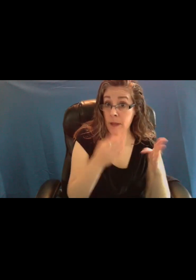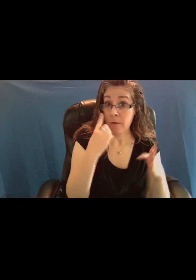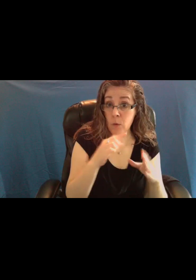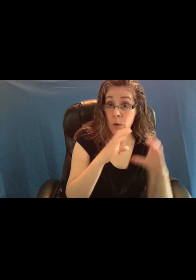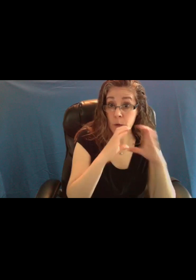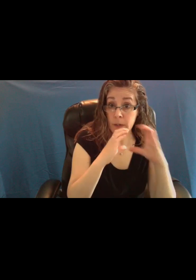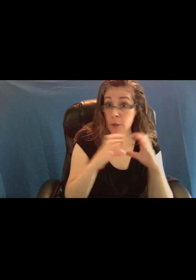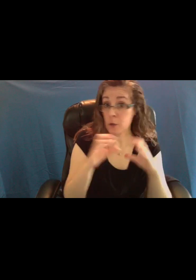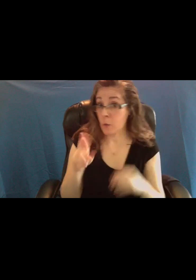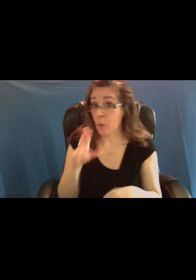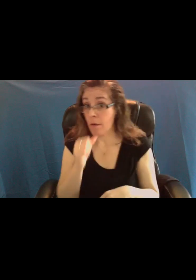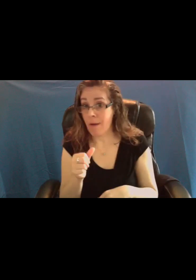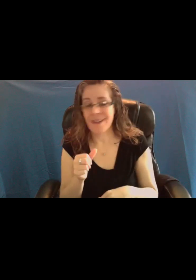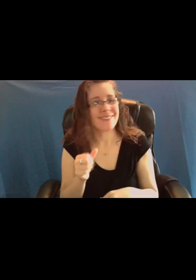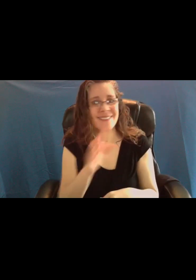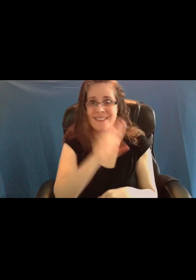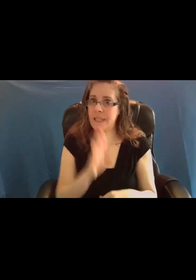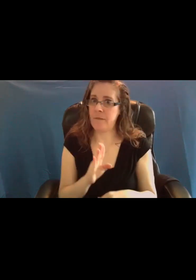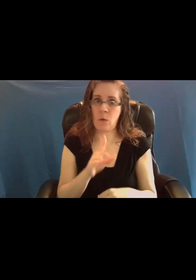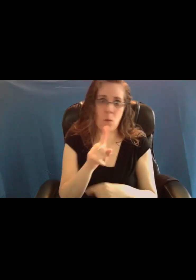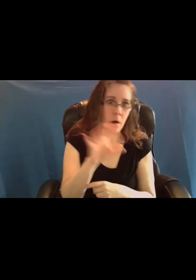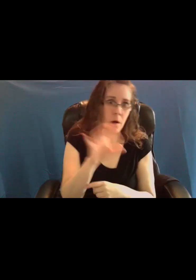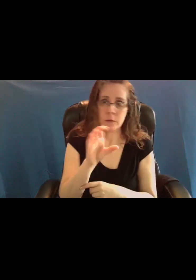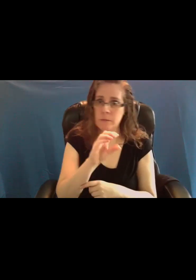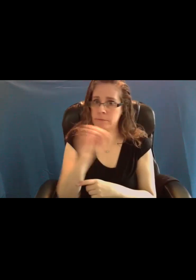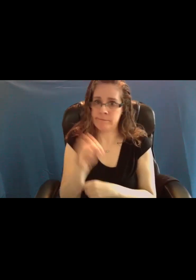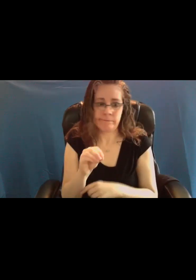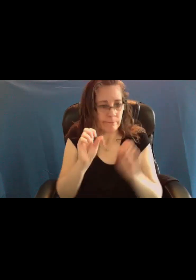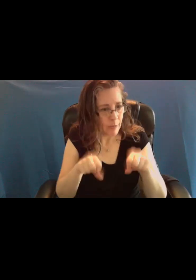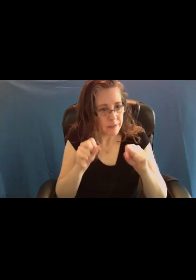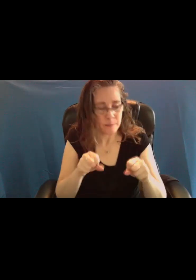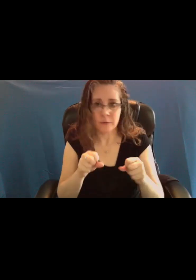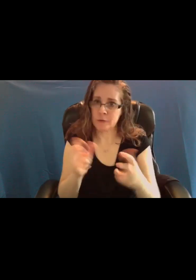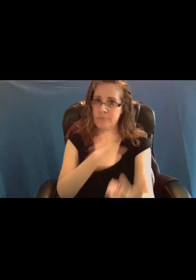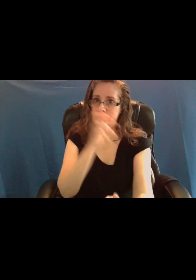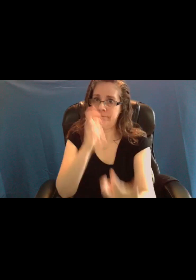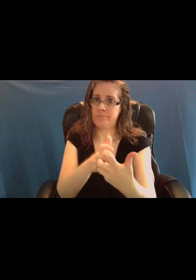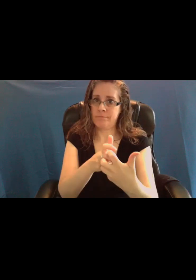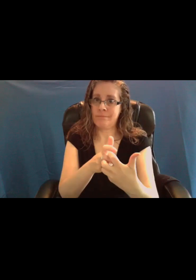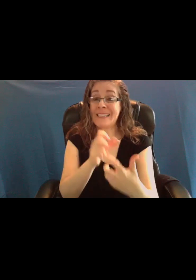possible to fully meet obligations if the staff doesn't have knowledge